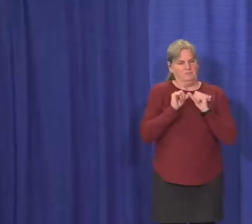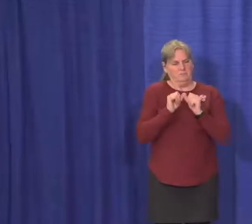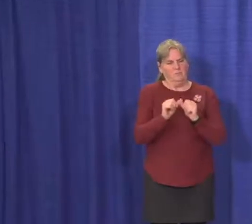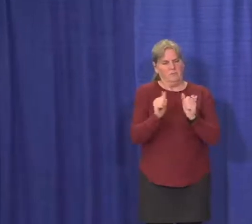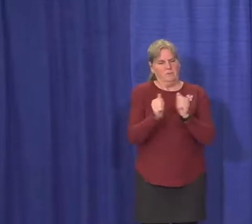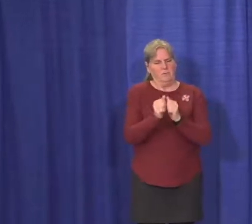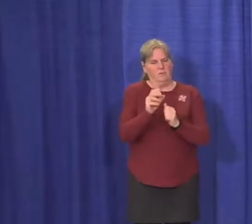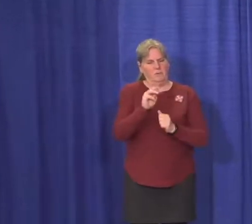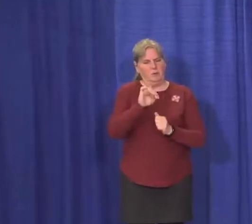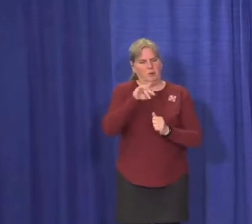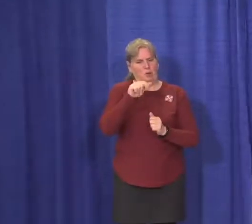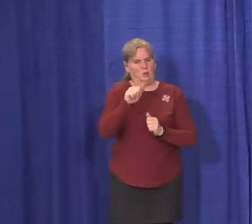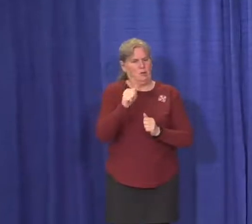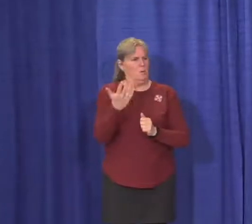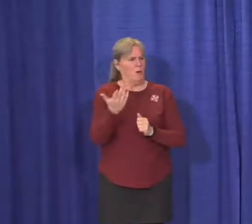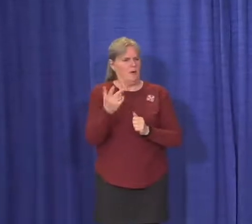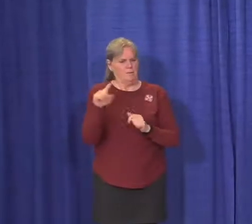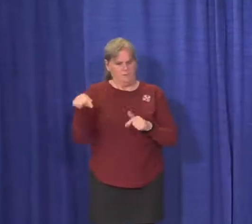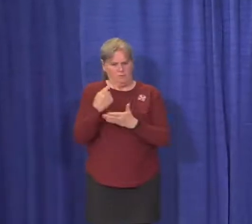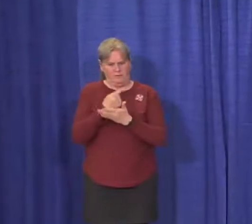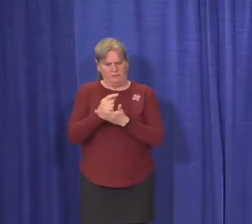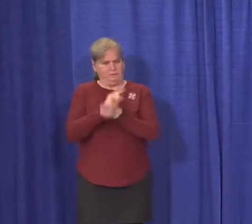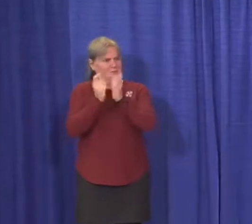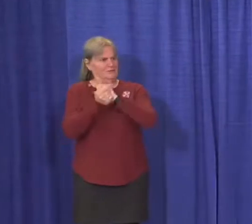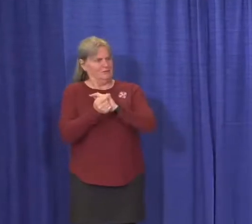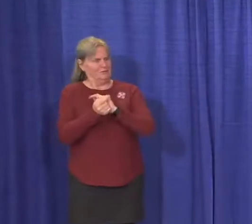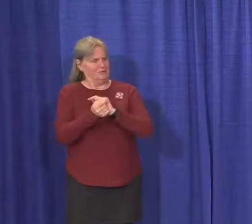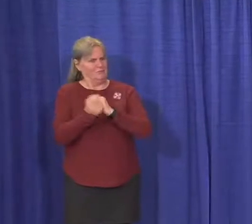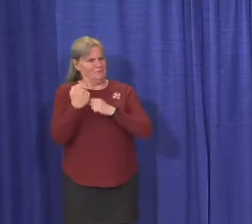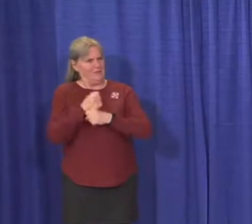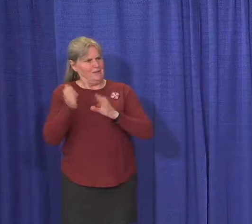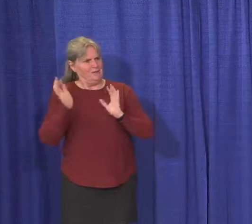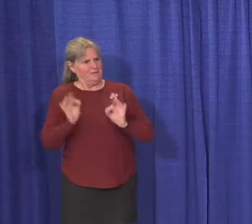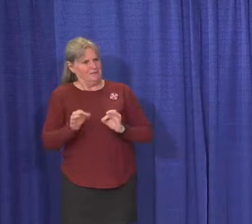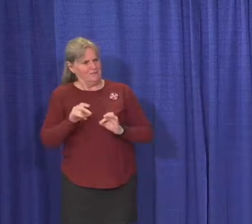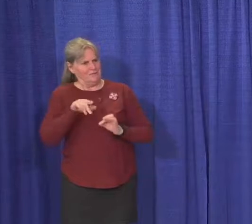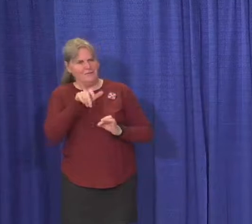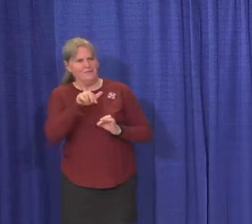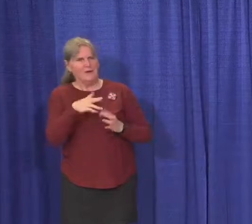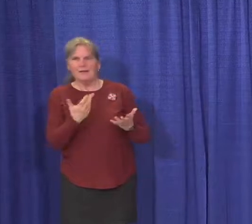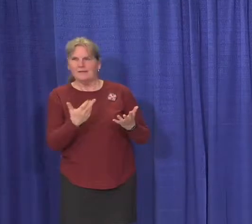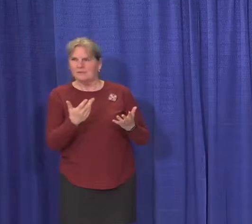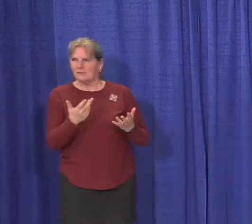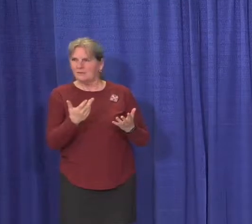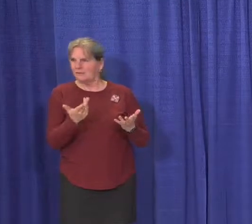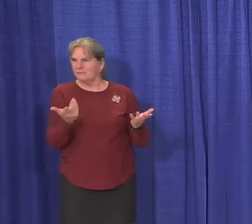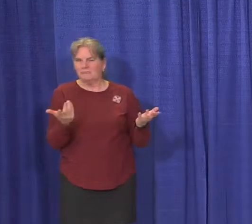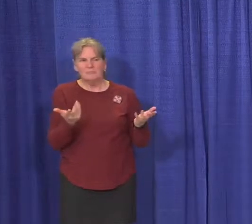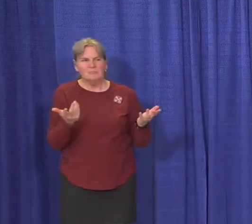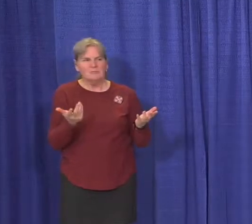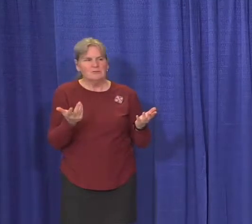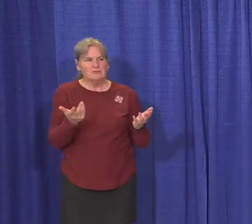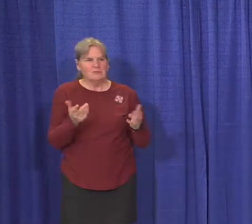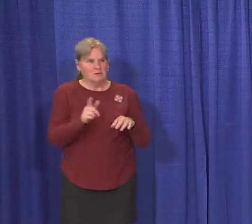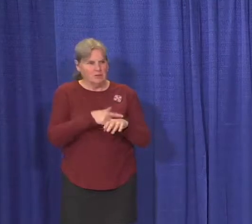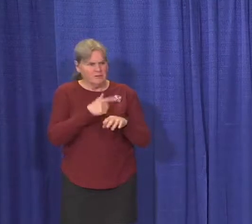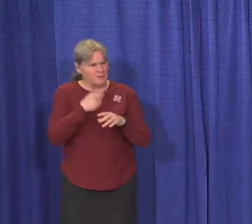sense to stay the course. What changed in that week? How long have discussions been